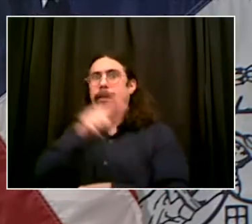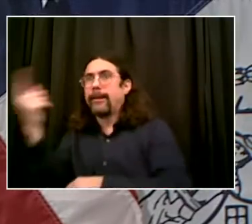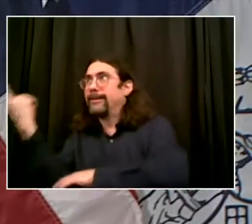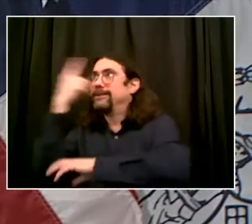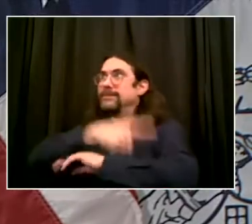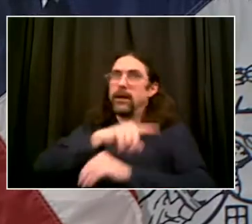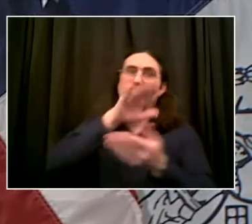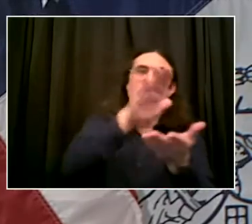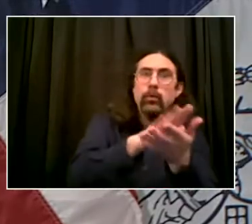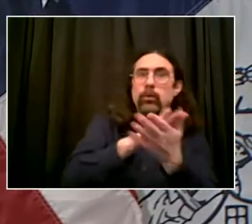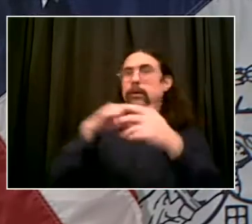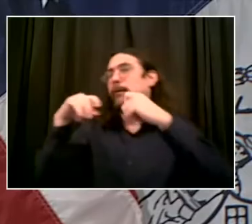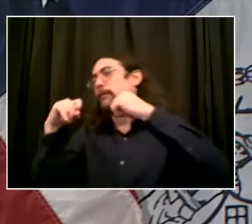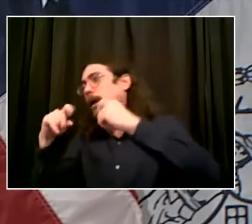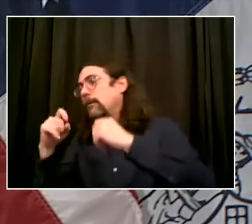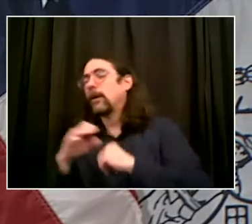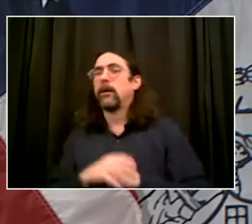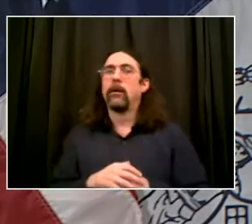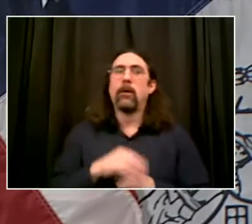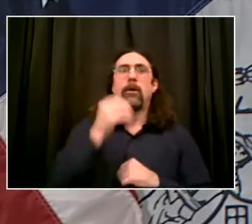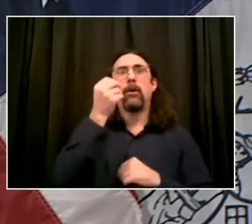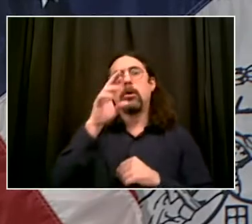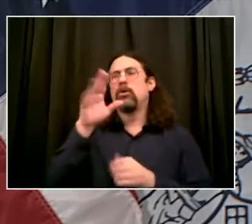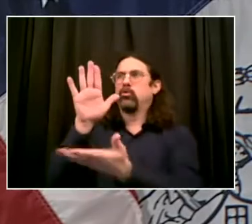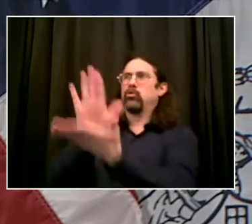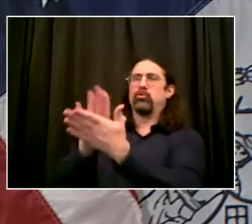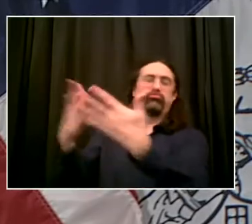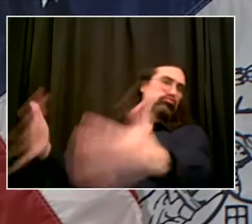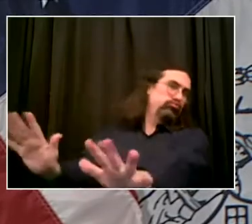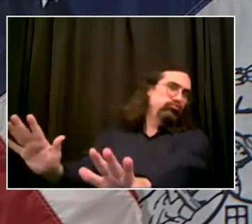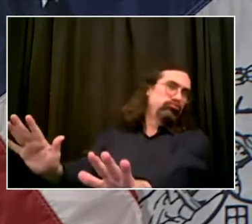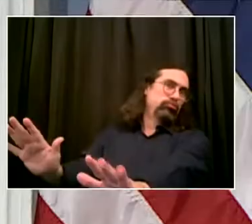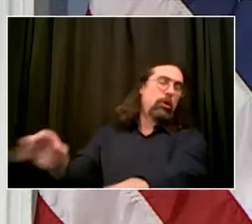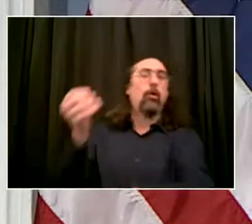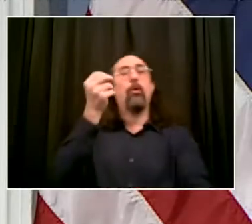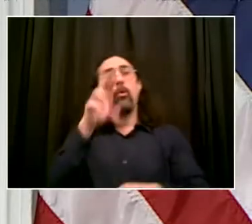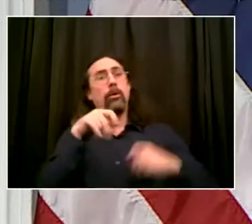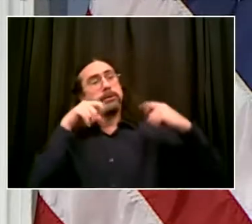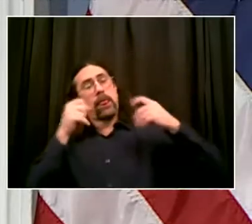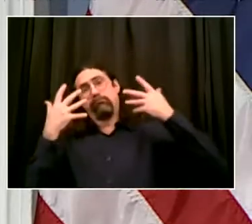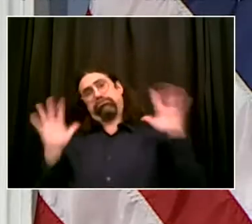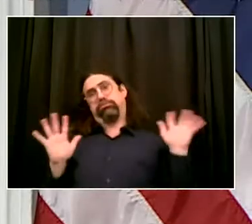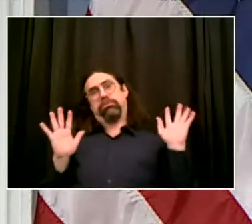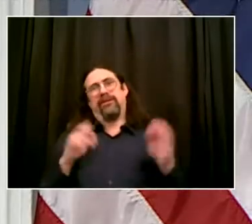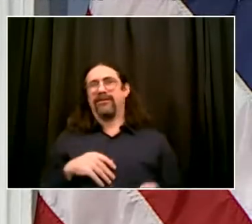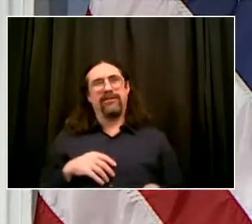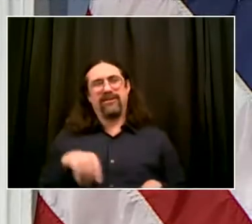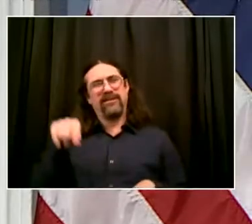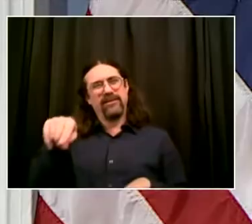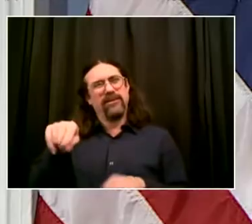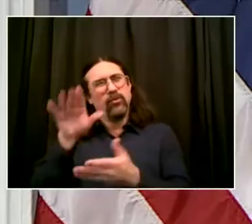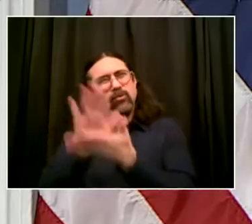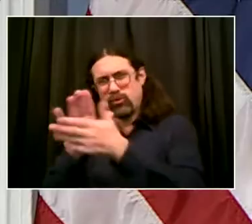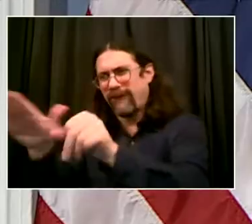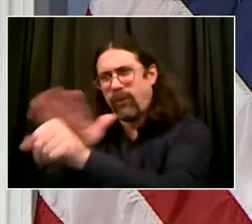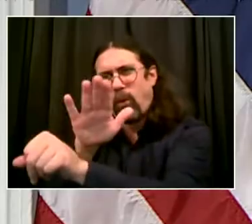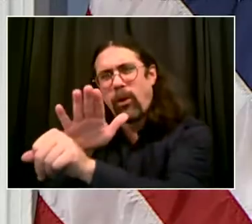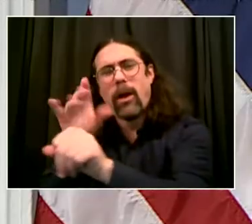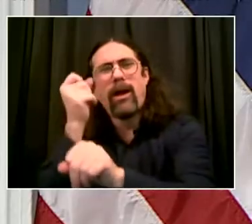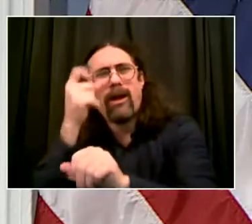YOU THINK ABOUT IT, JESSICA. THE FOUNDATION IS IN PERSON CLASSROOM LEARNING IS AUGMENTED AND